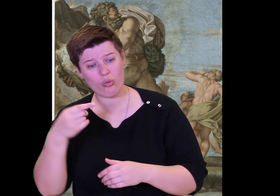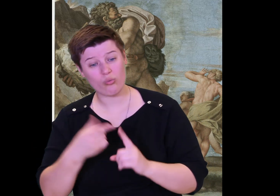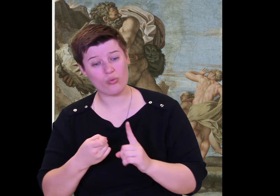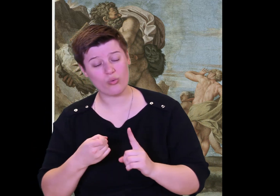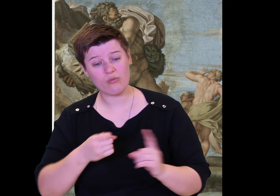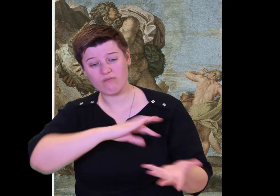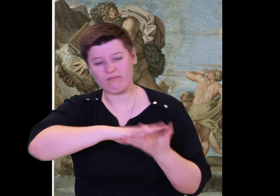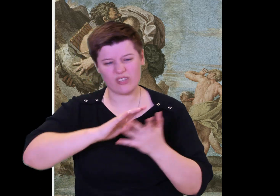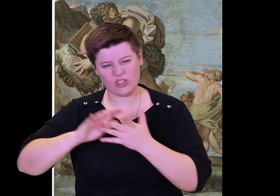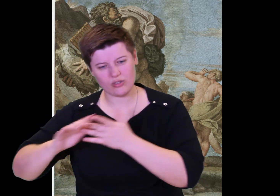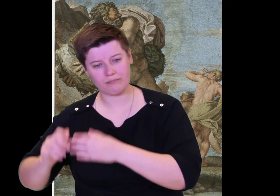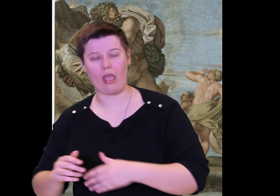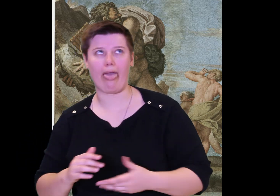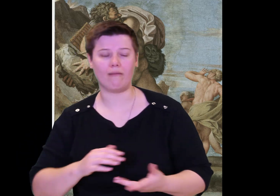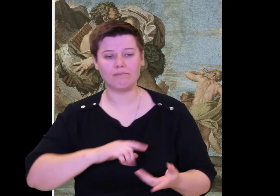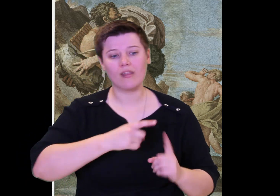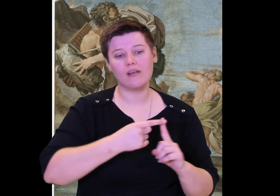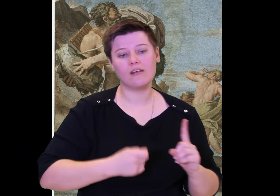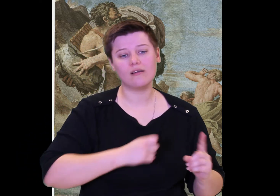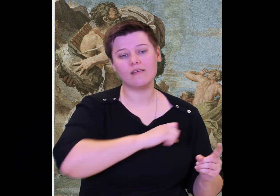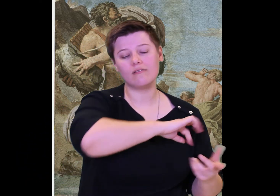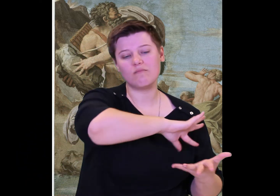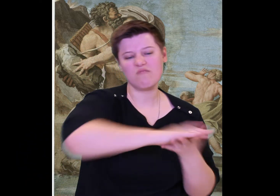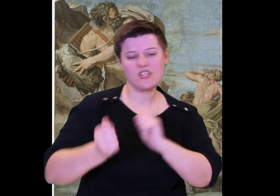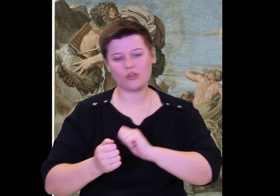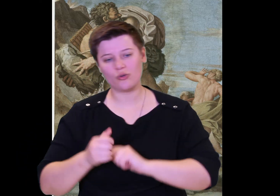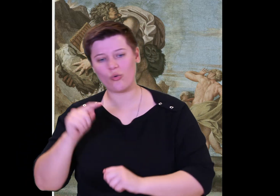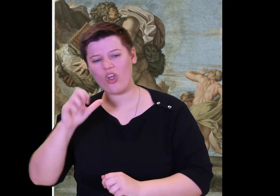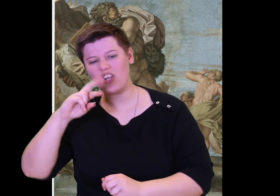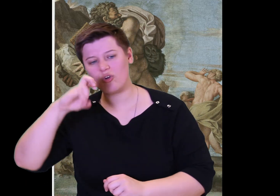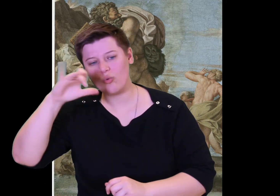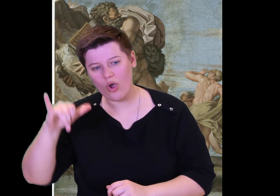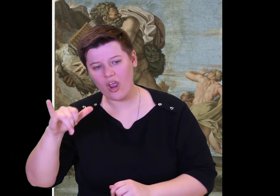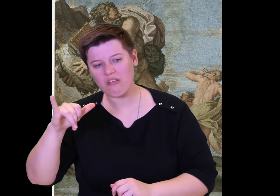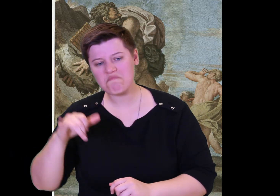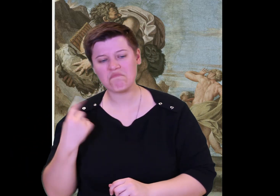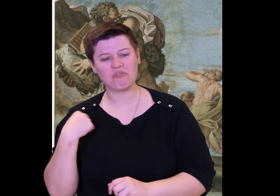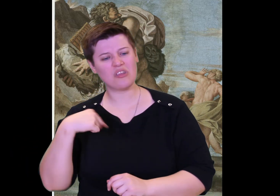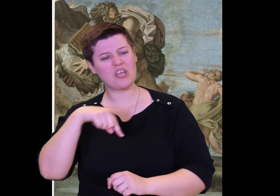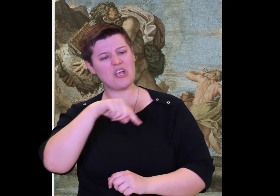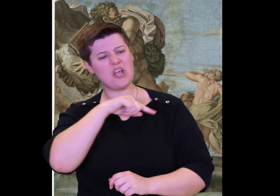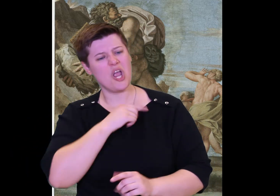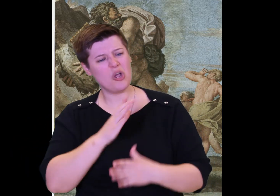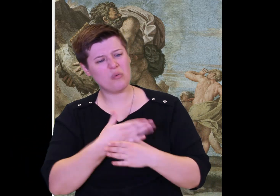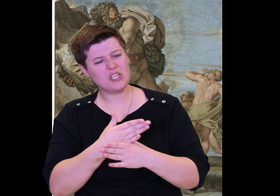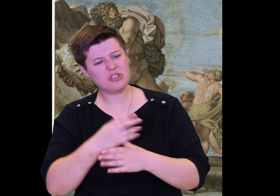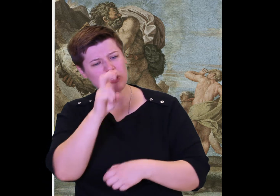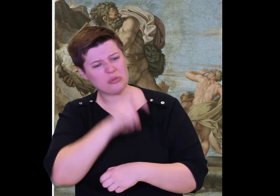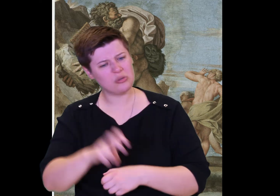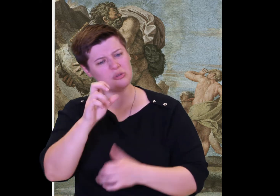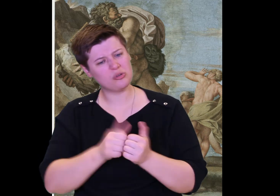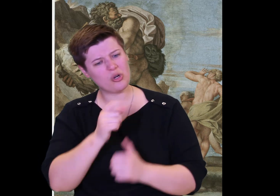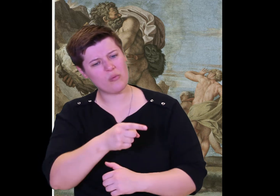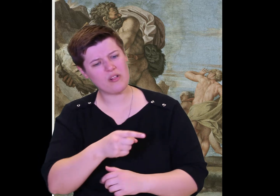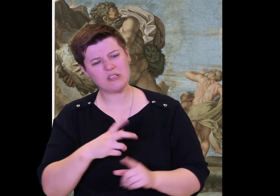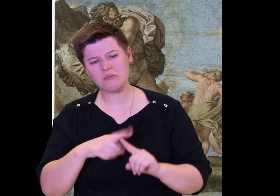He also has that loot from sacking Troy. We shared the journey with him, yet we